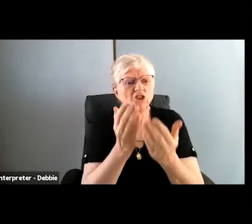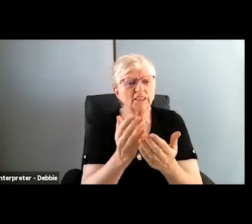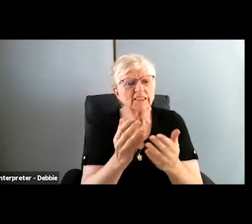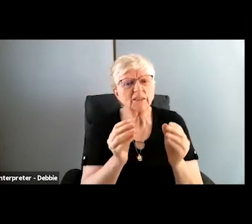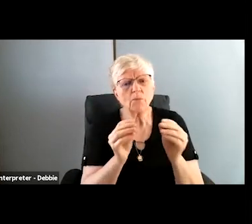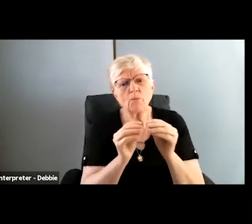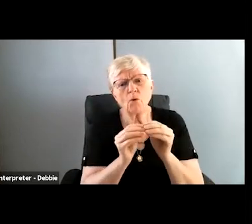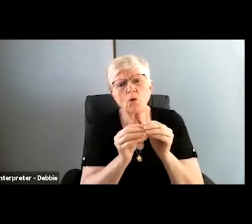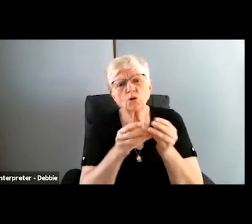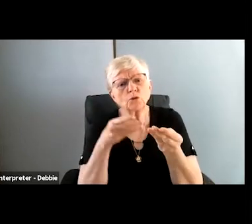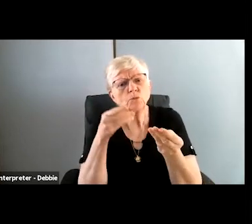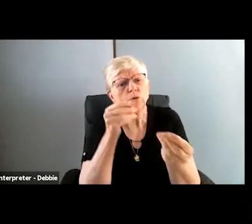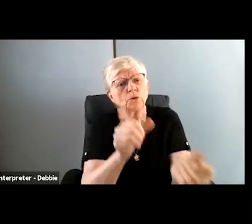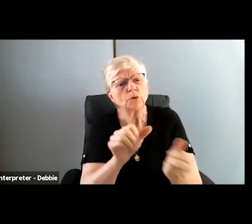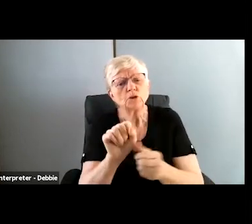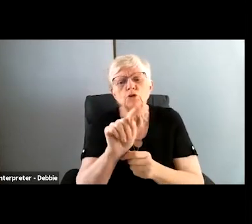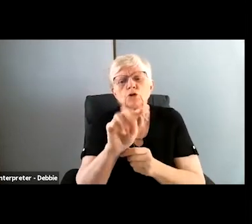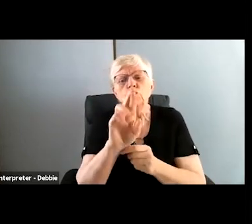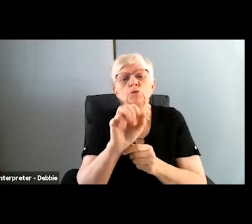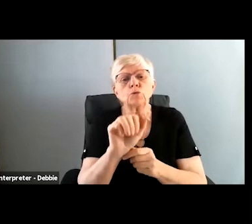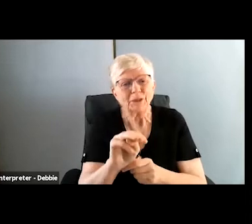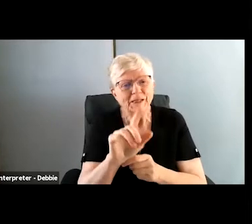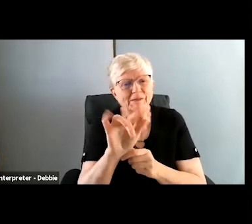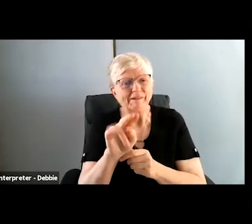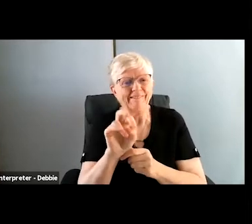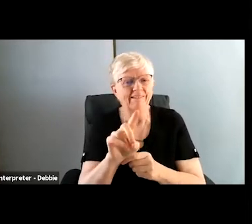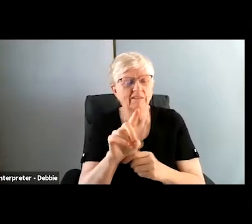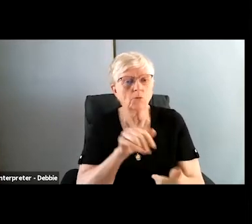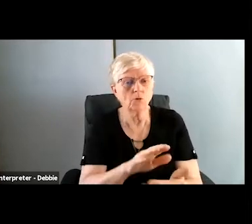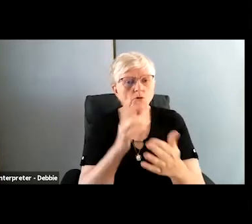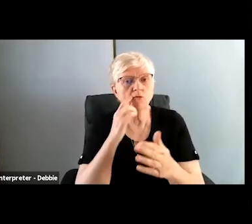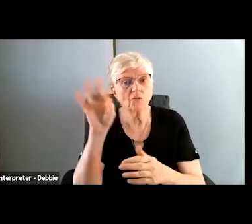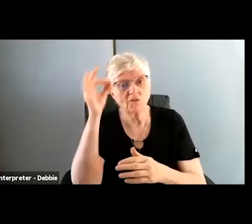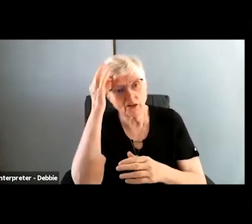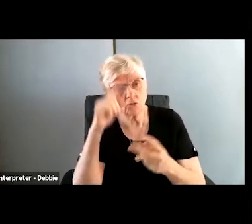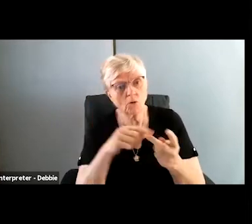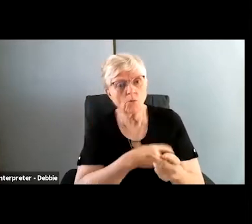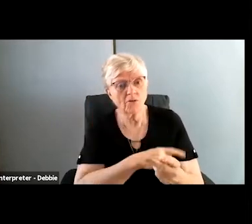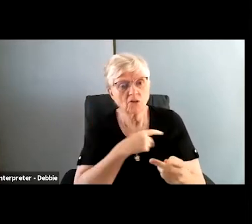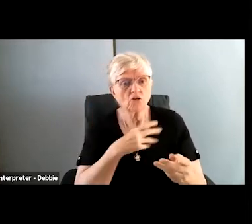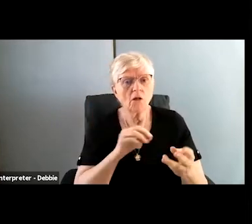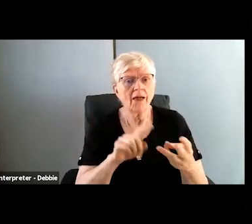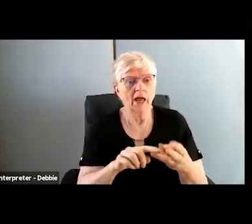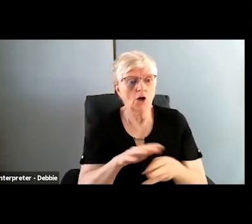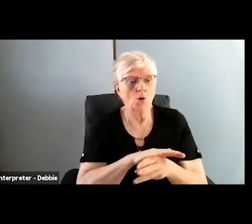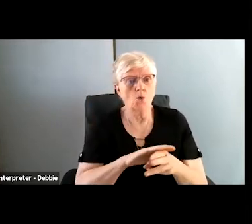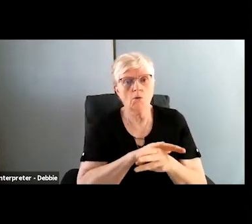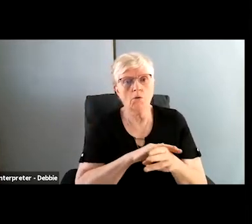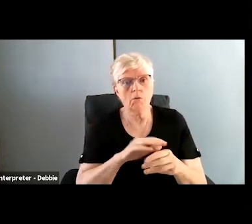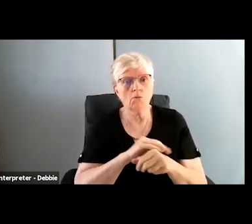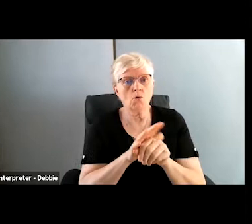STREAM LINED APPROACH FOR FEDERAL, STREAM LINED APPROACH FOR FEDERAL, PROVINCIAL, AND LOCAL COVID-19 INFORMATION. PROVINCIAL, AND LOCAL COVID-19 INFORMATION.